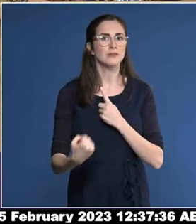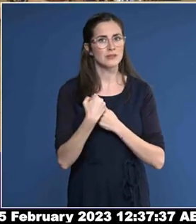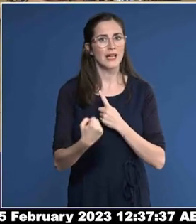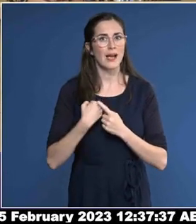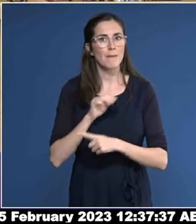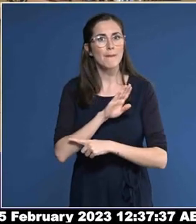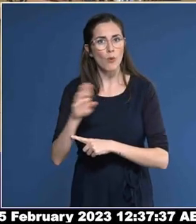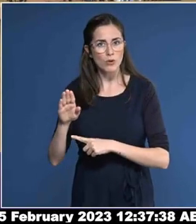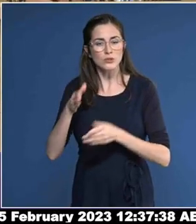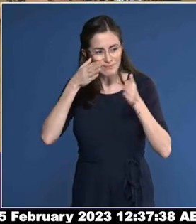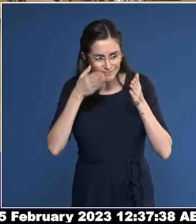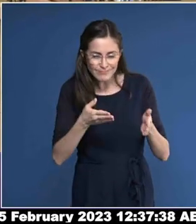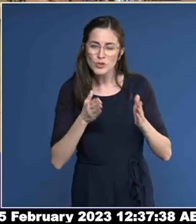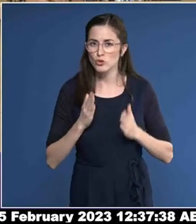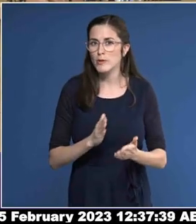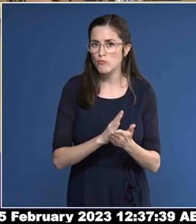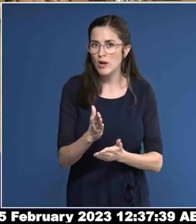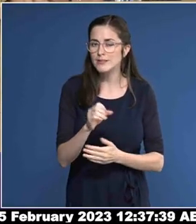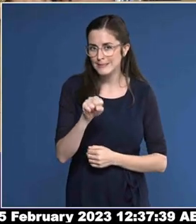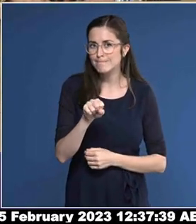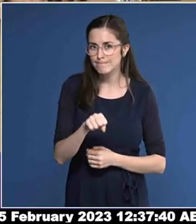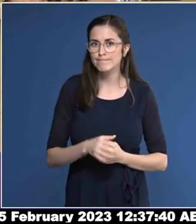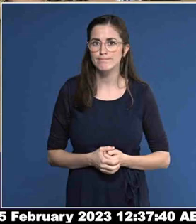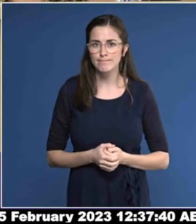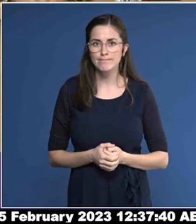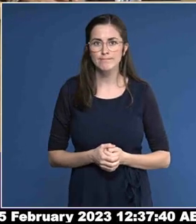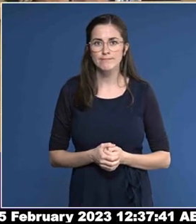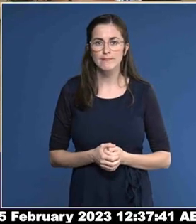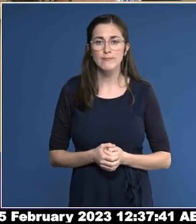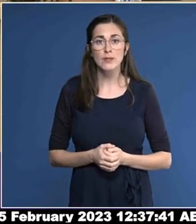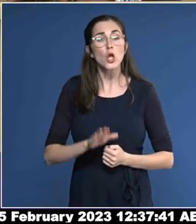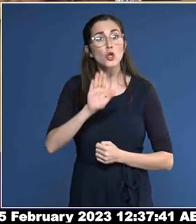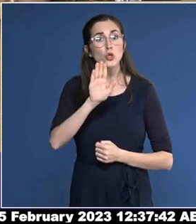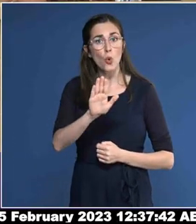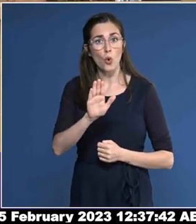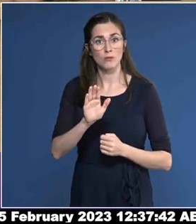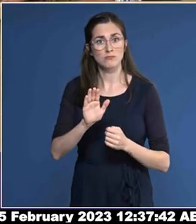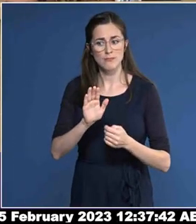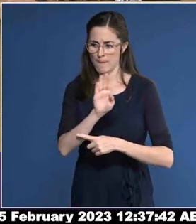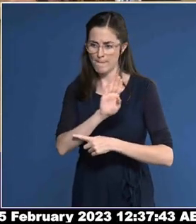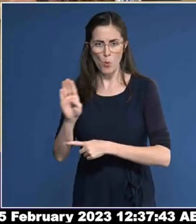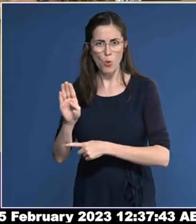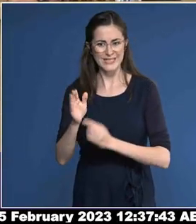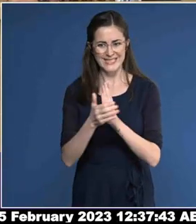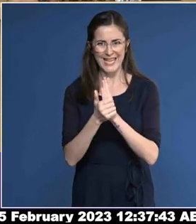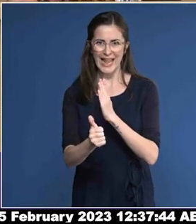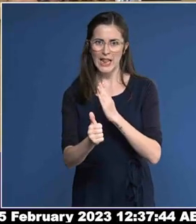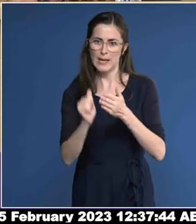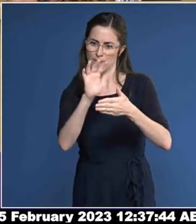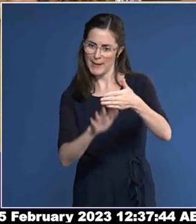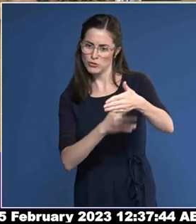In the current skills matrix, there's topics that would lend themselves to